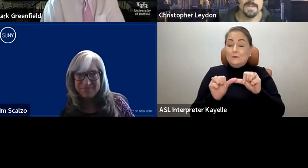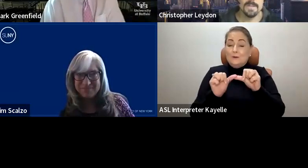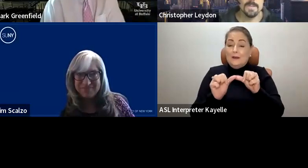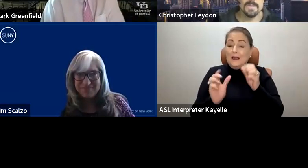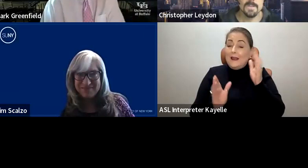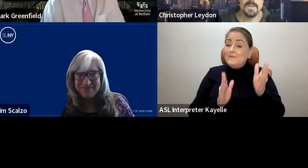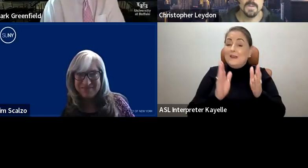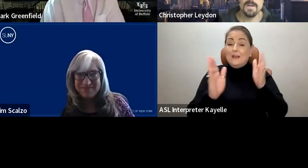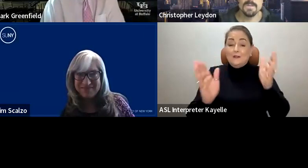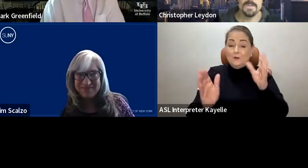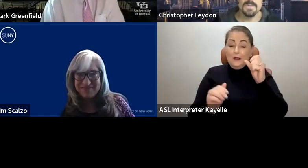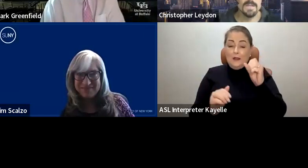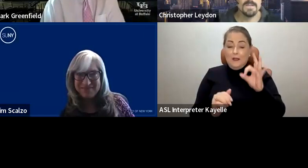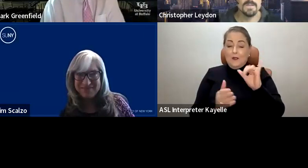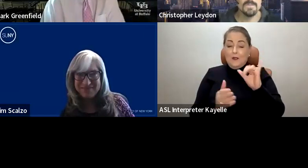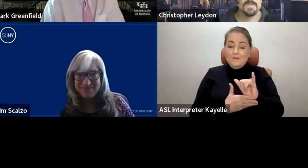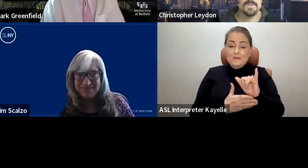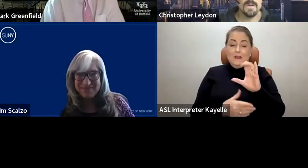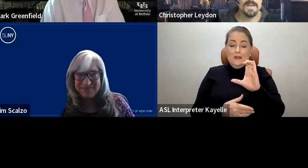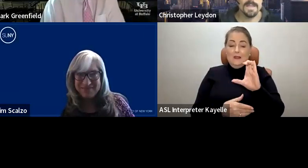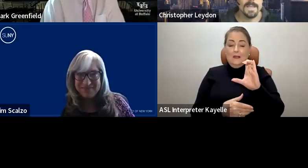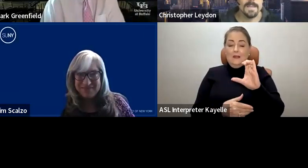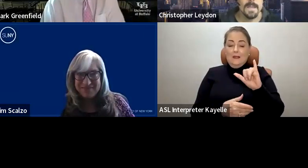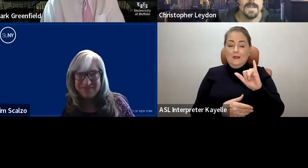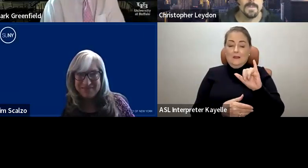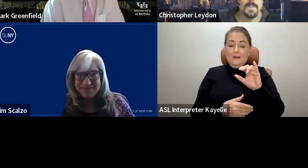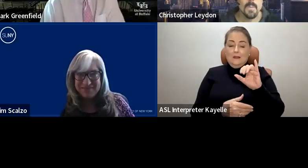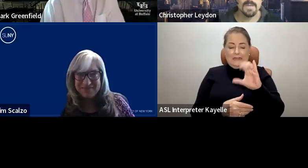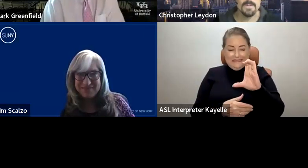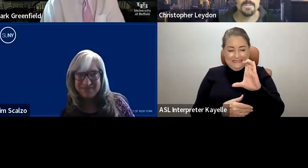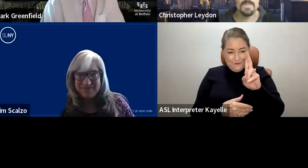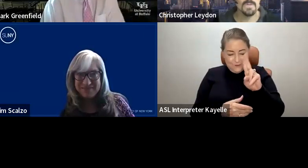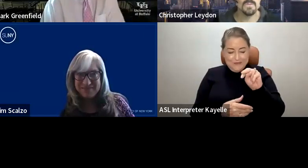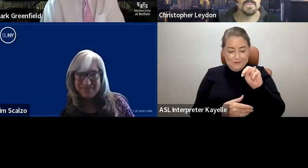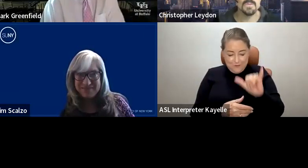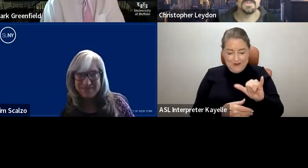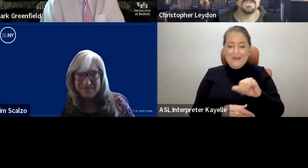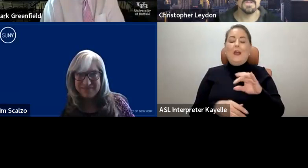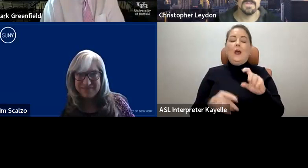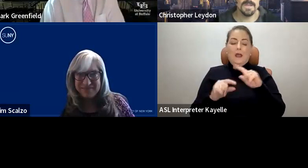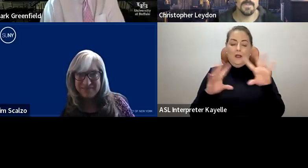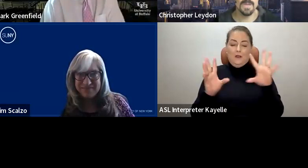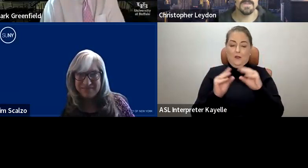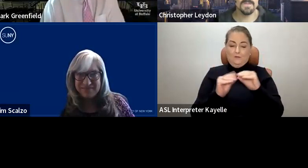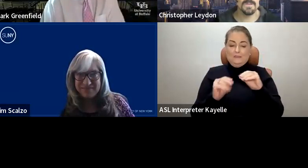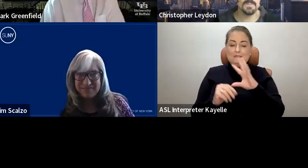the CUNY Accessibility Conference, folks are filing in from the waiting rooms. So we're just waiting until the